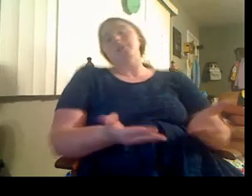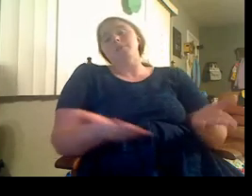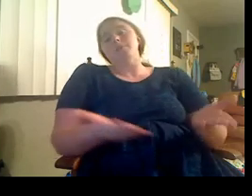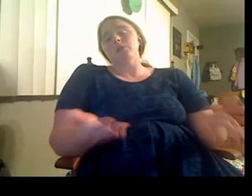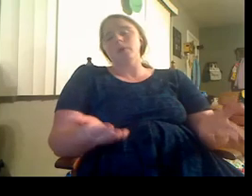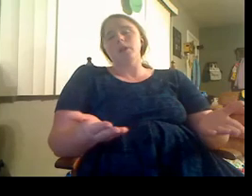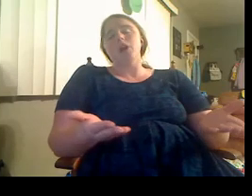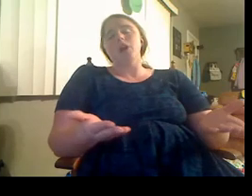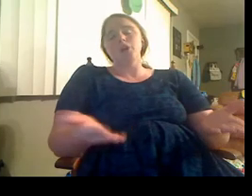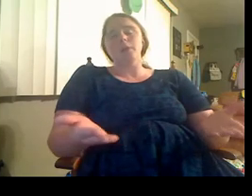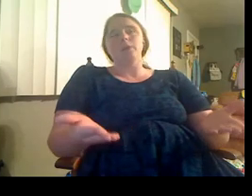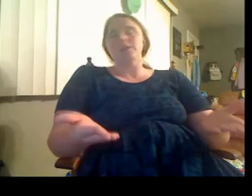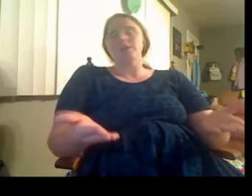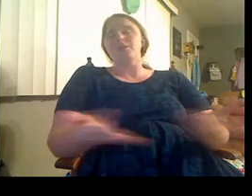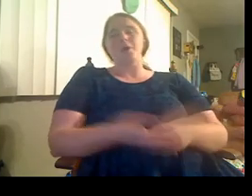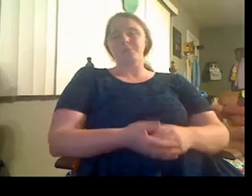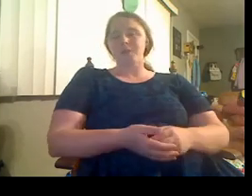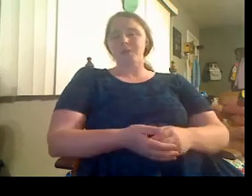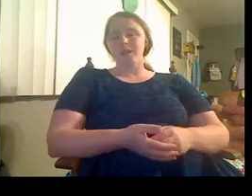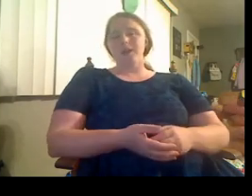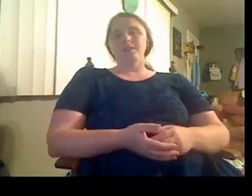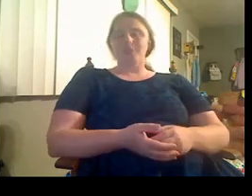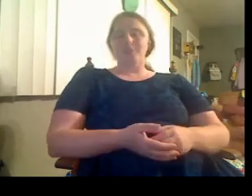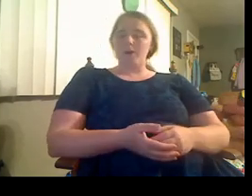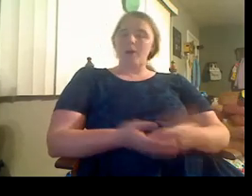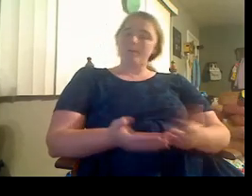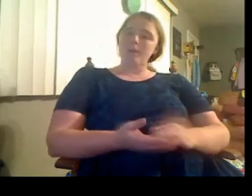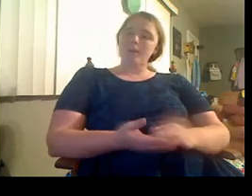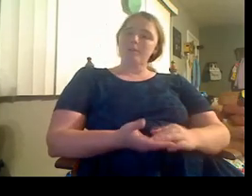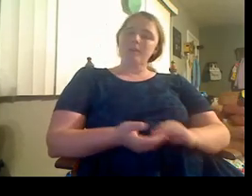them knowing not knowing what they don't know. So I hope this helps.